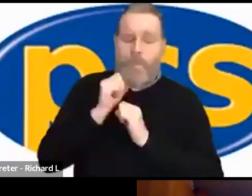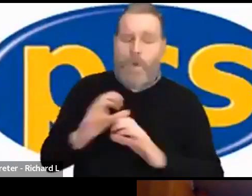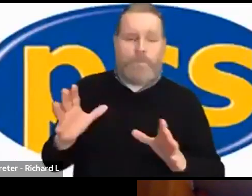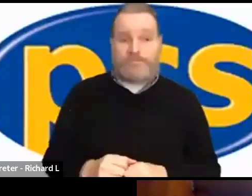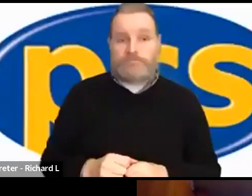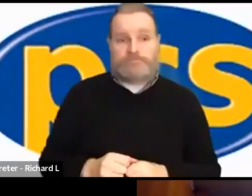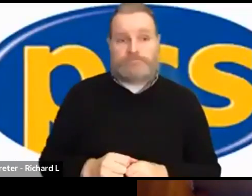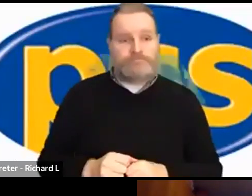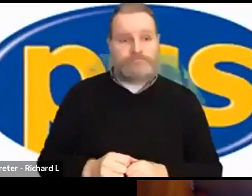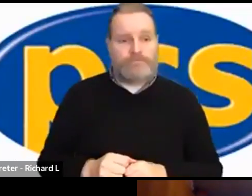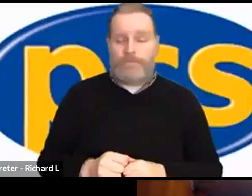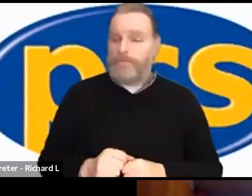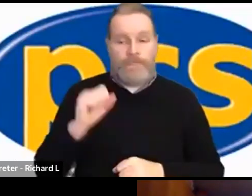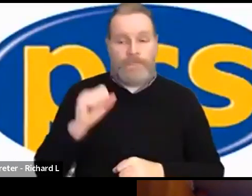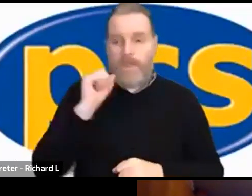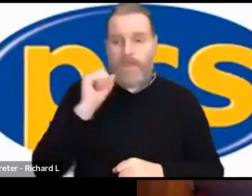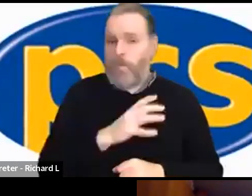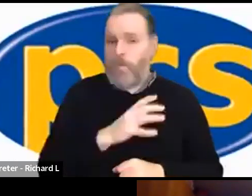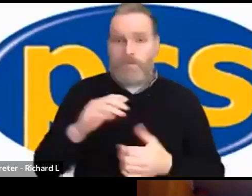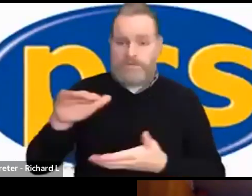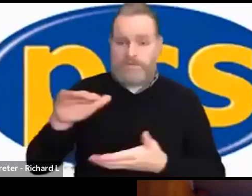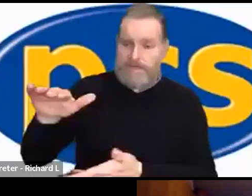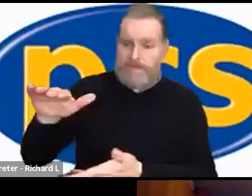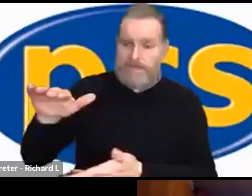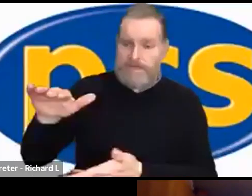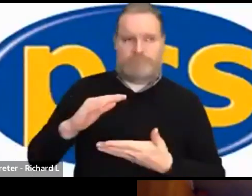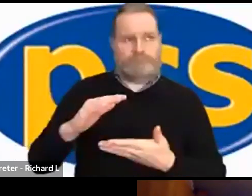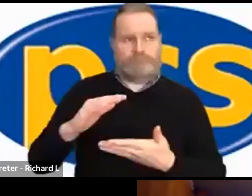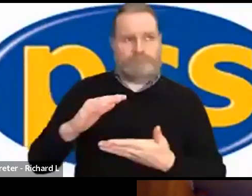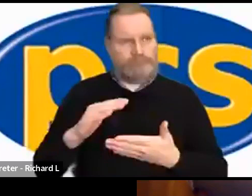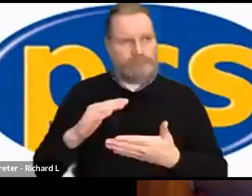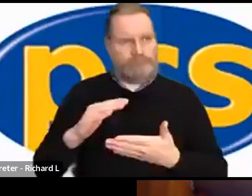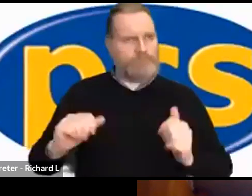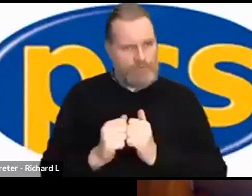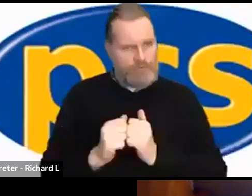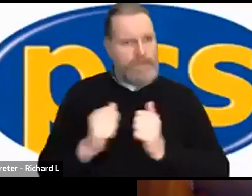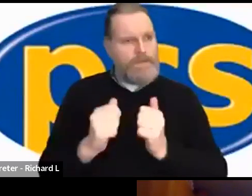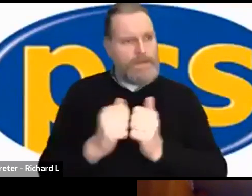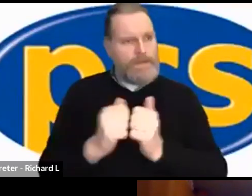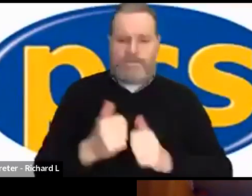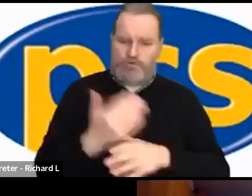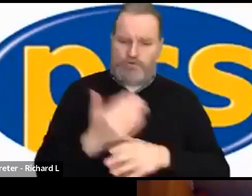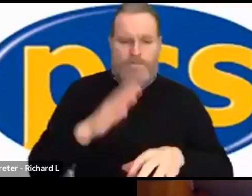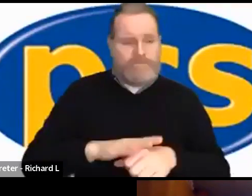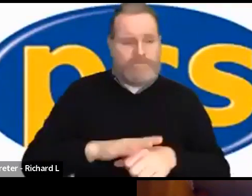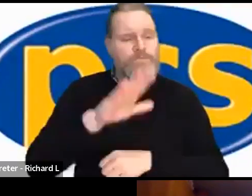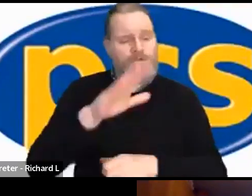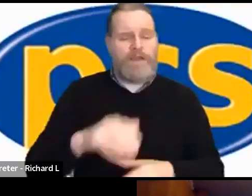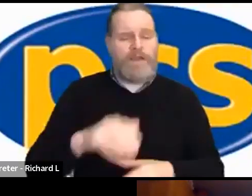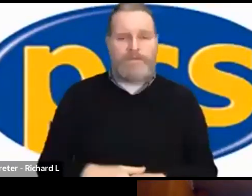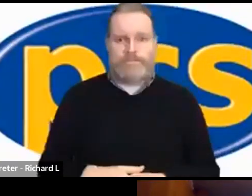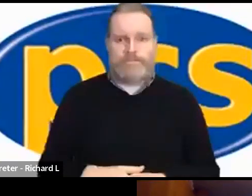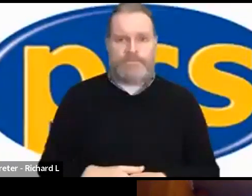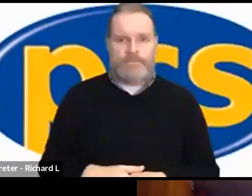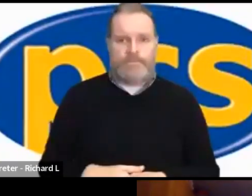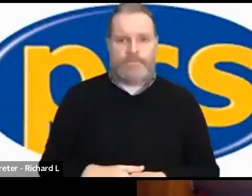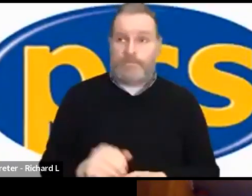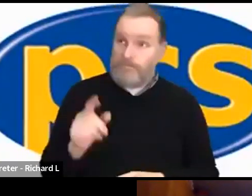money on the table, and they are not yet prepared to give to give us all the other assurances. rances that we need now does that rances that we need now does